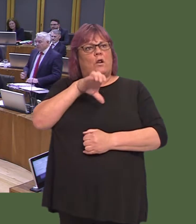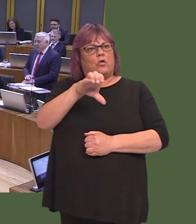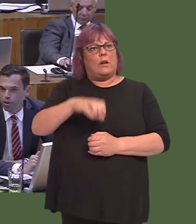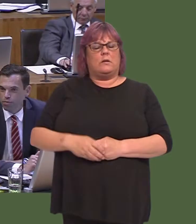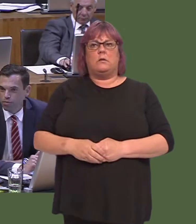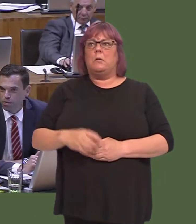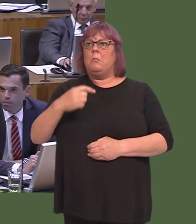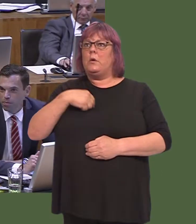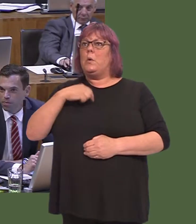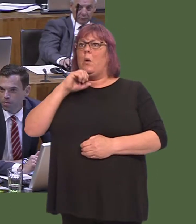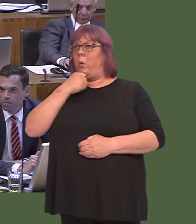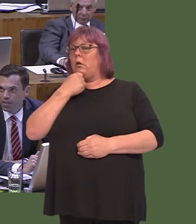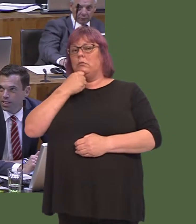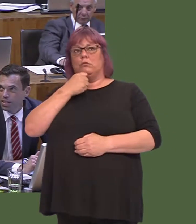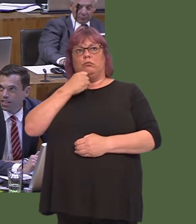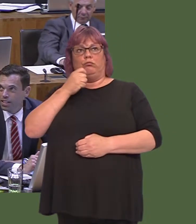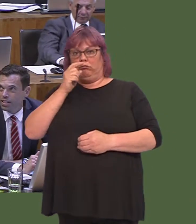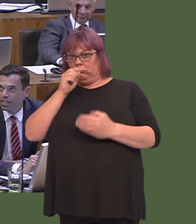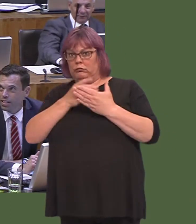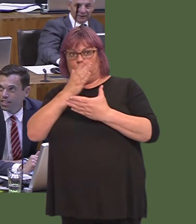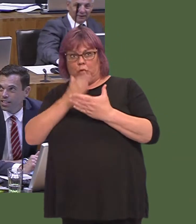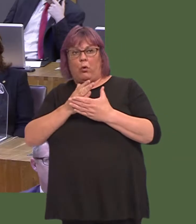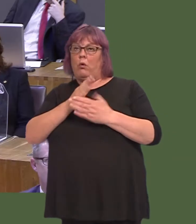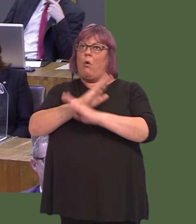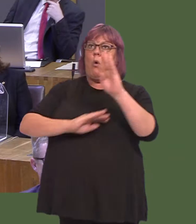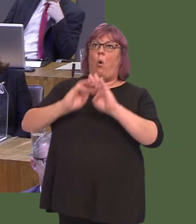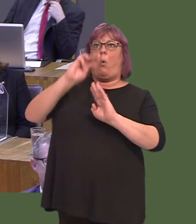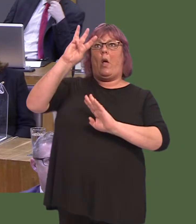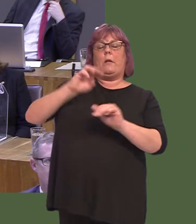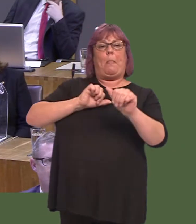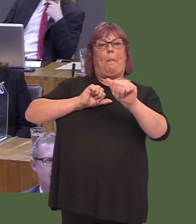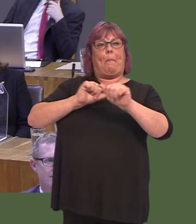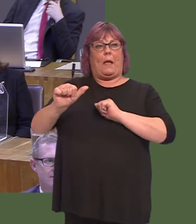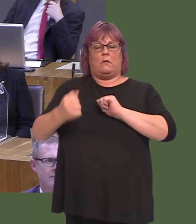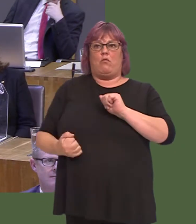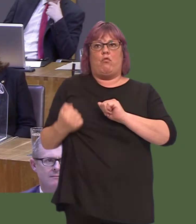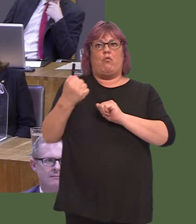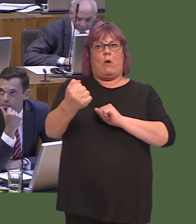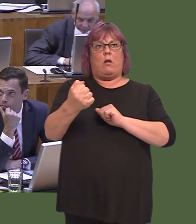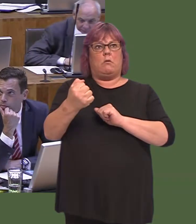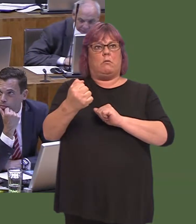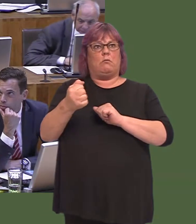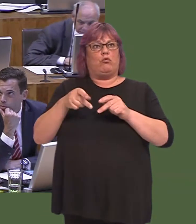We will make sure that the whole of Wales has the best rail structure in Britain.